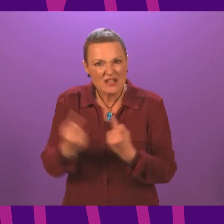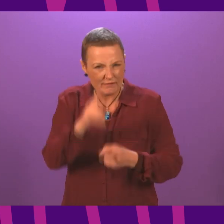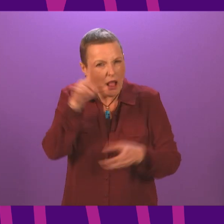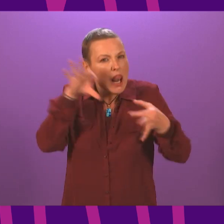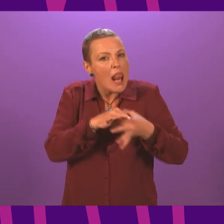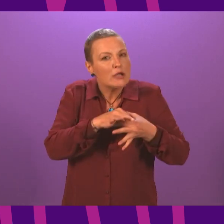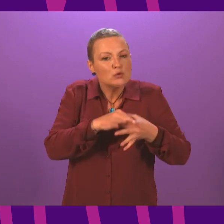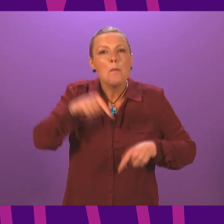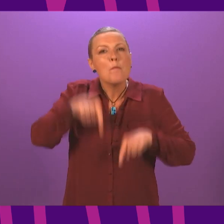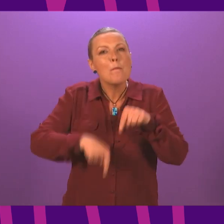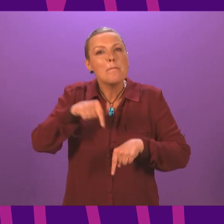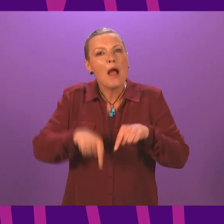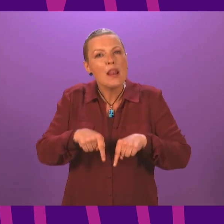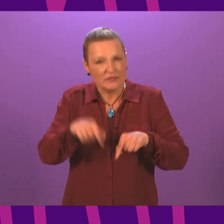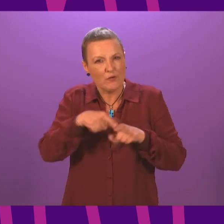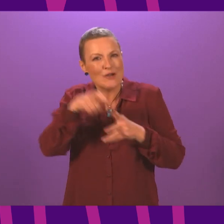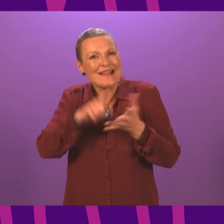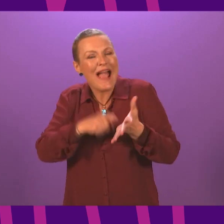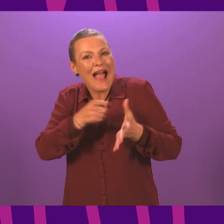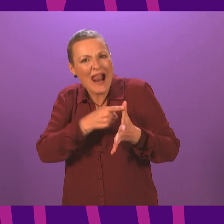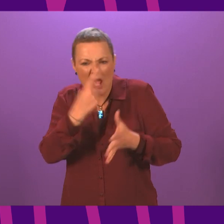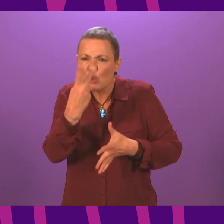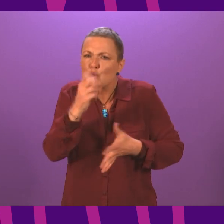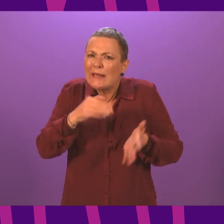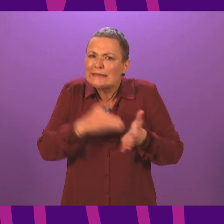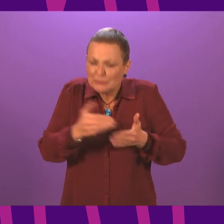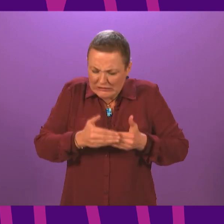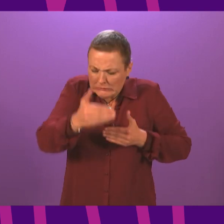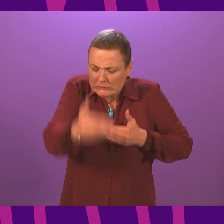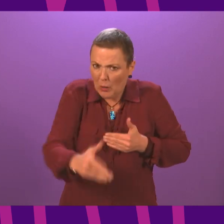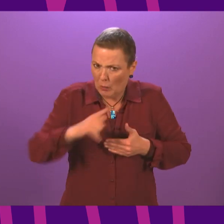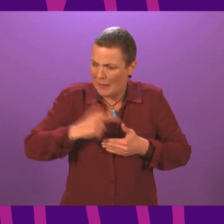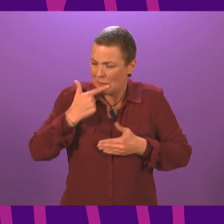mobility entitlement? It is an issue on which we are getting lobbied non-stop.